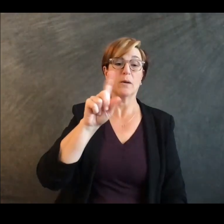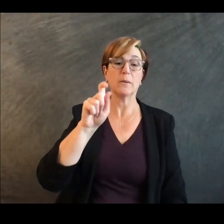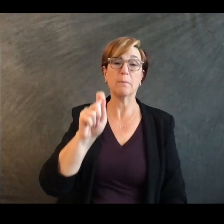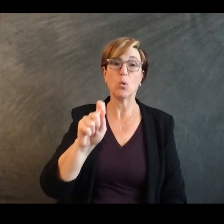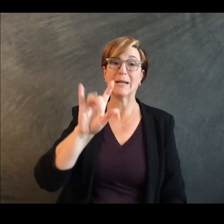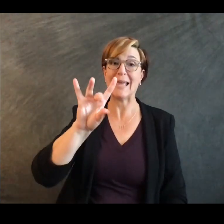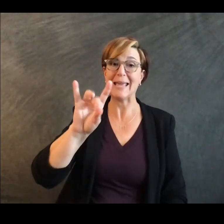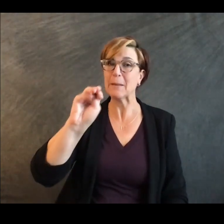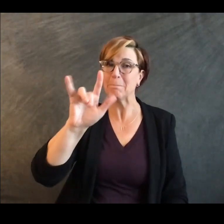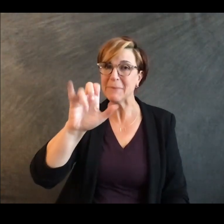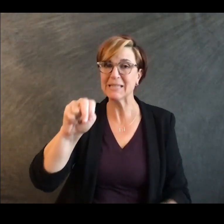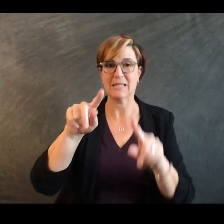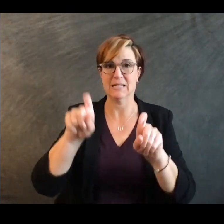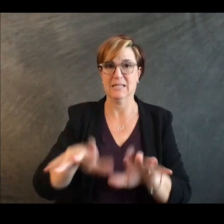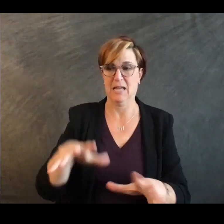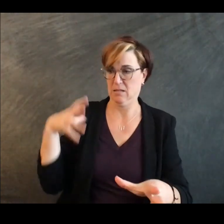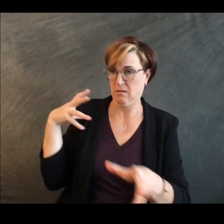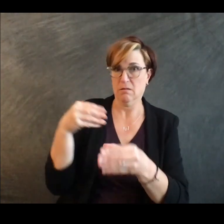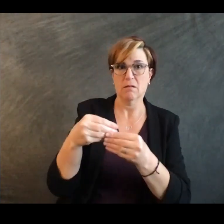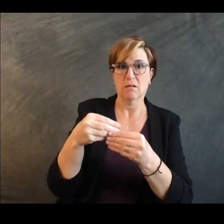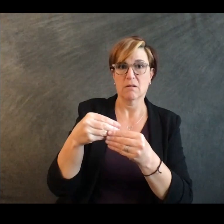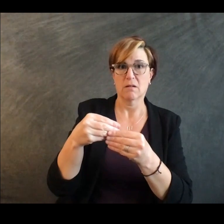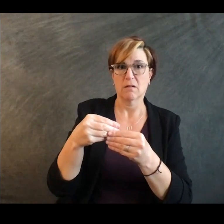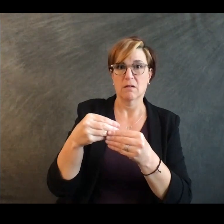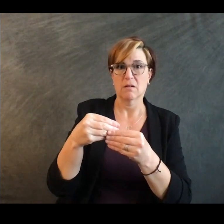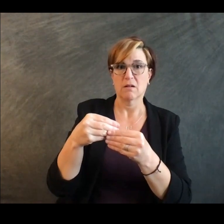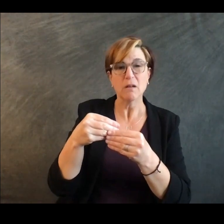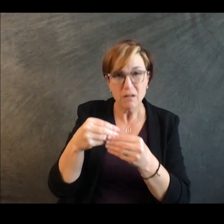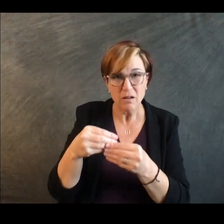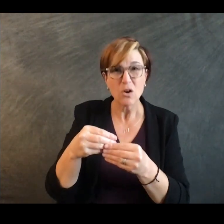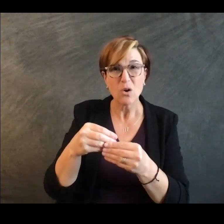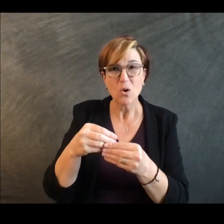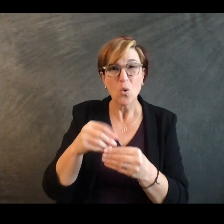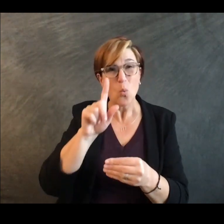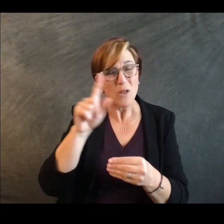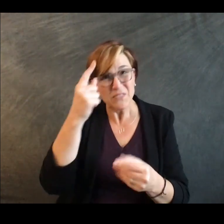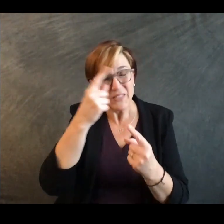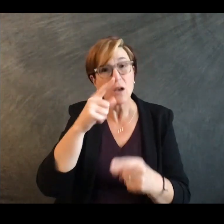seventy thousand million tests think of that 1 million eight hundred and seventy